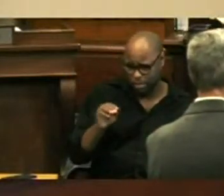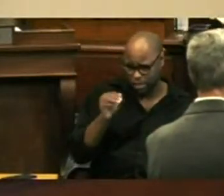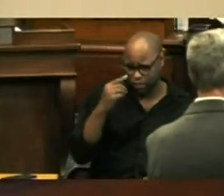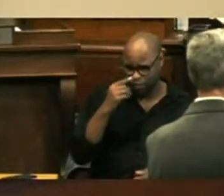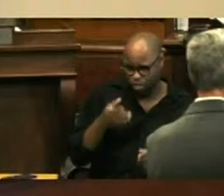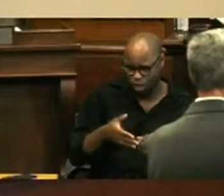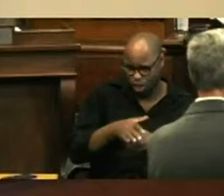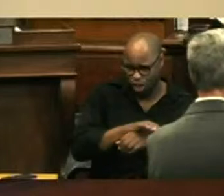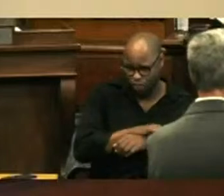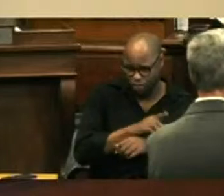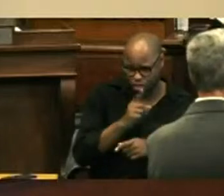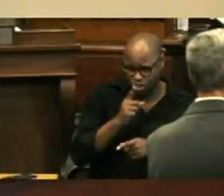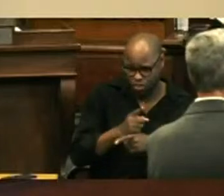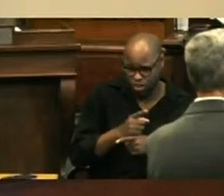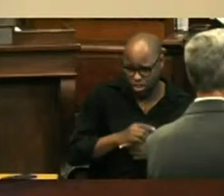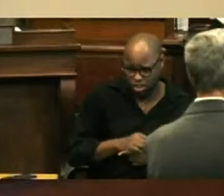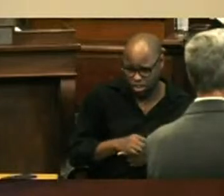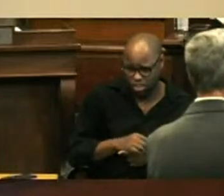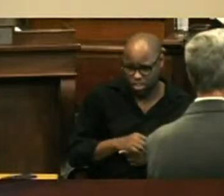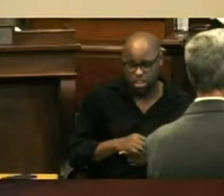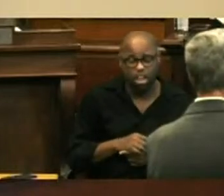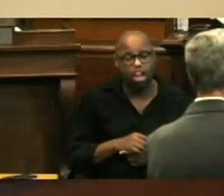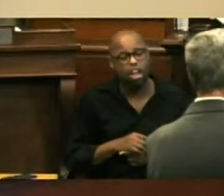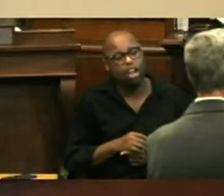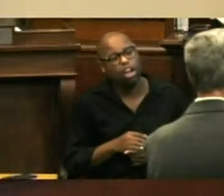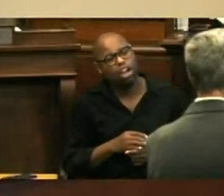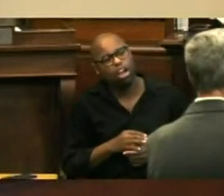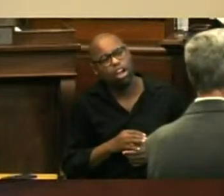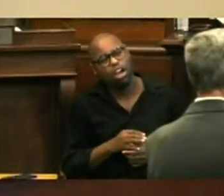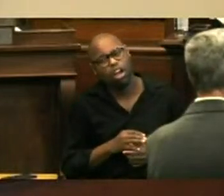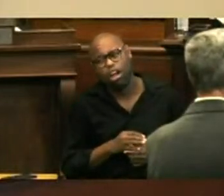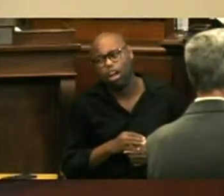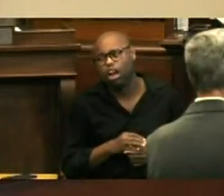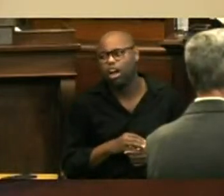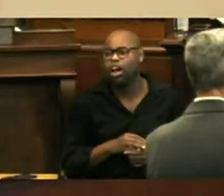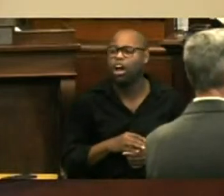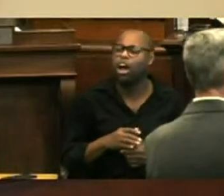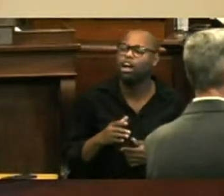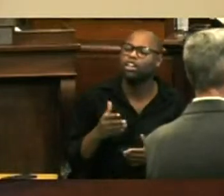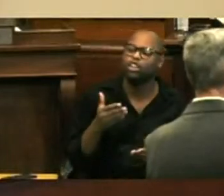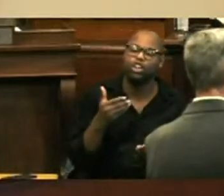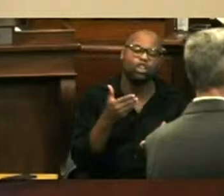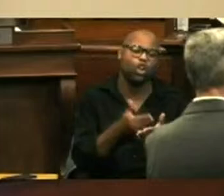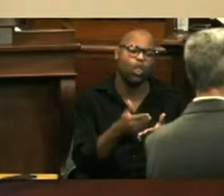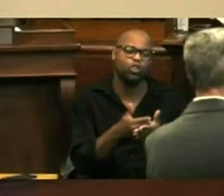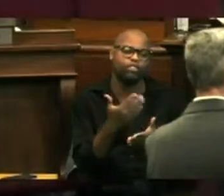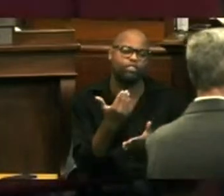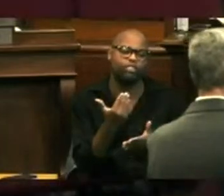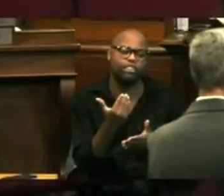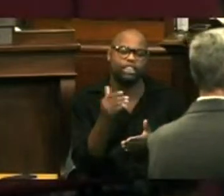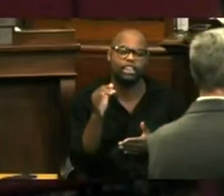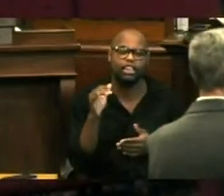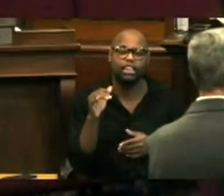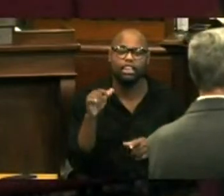higher. Right. And I feel like it might have been around 20